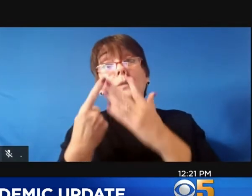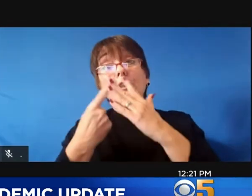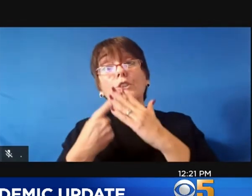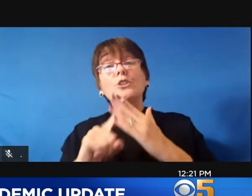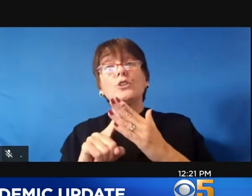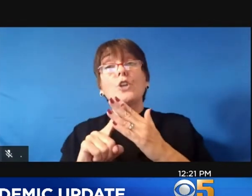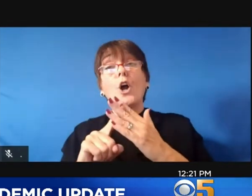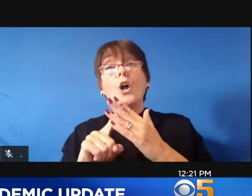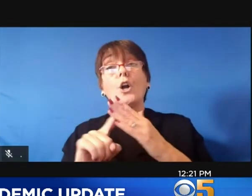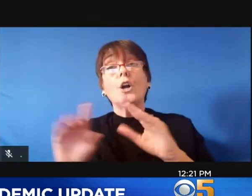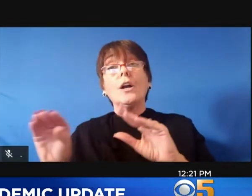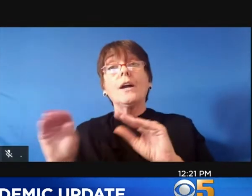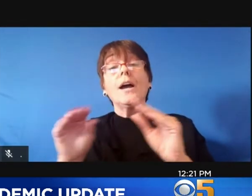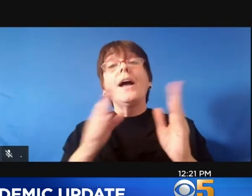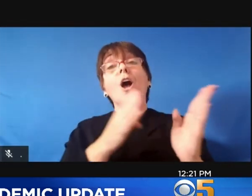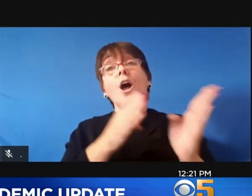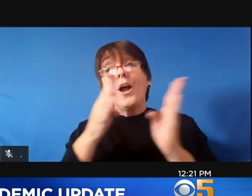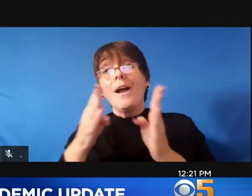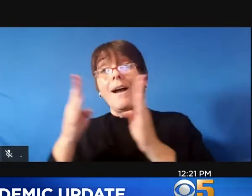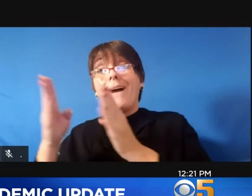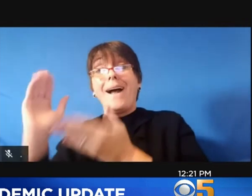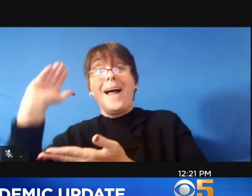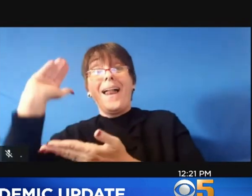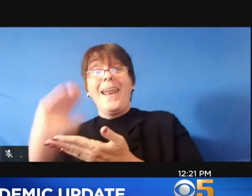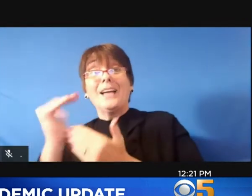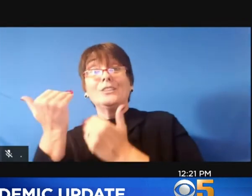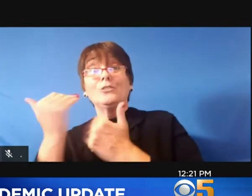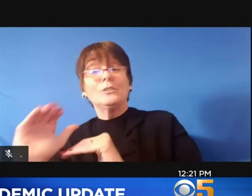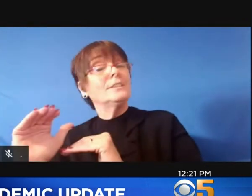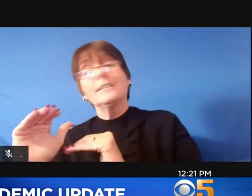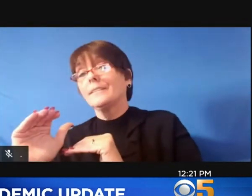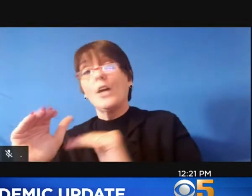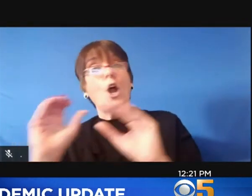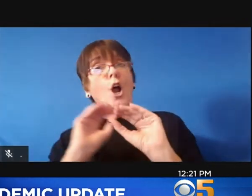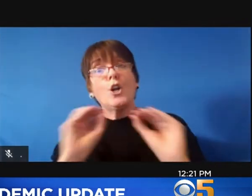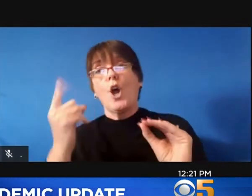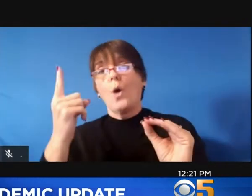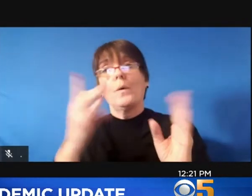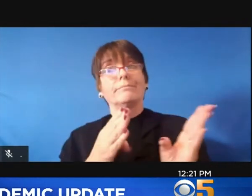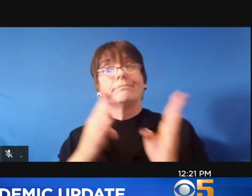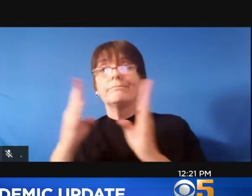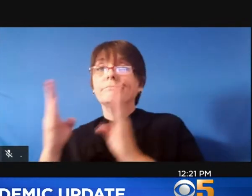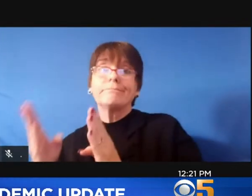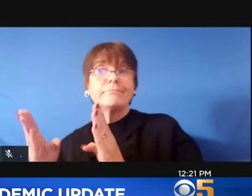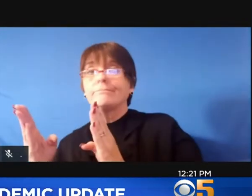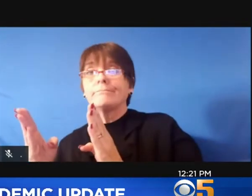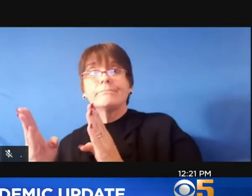IT IS CLEAR WE SEE AN INCREASE IN CASES. THE FIRST WEEK SINCE WE STARTED